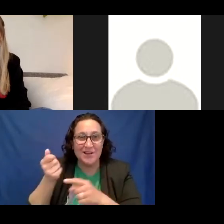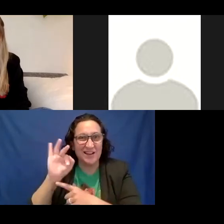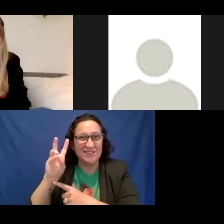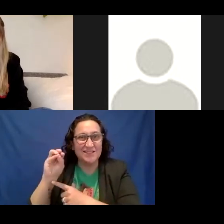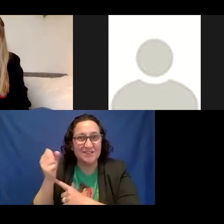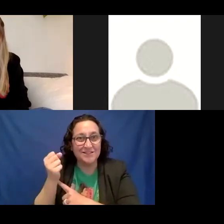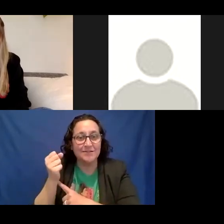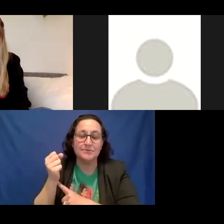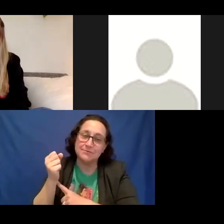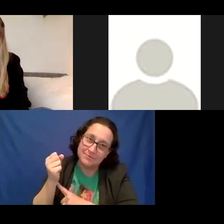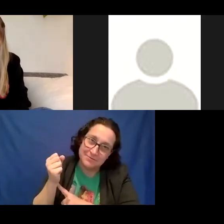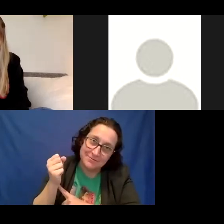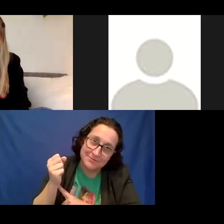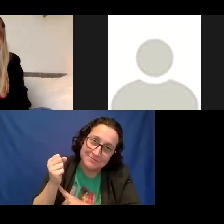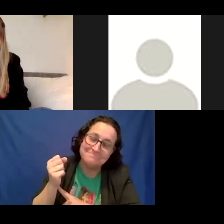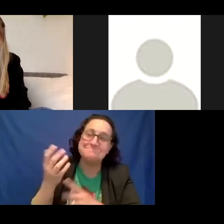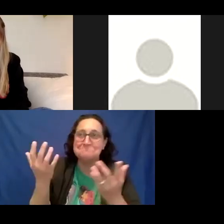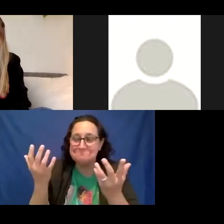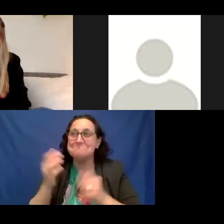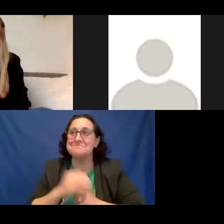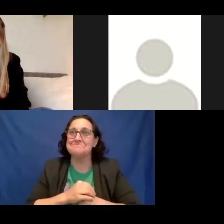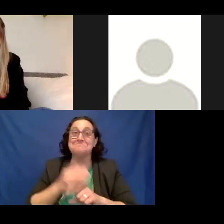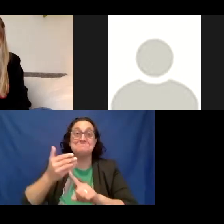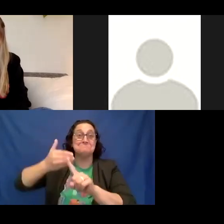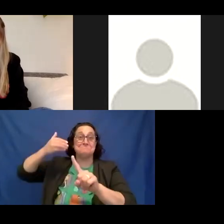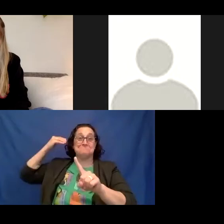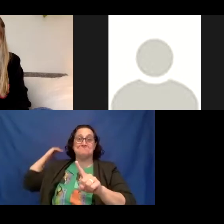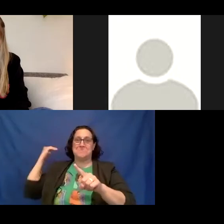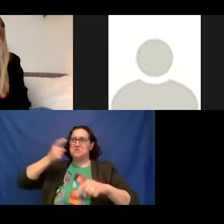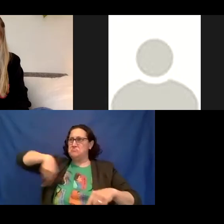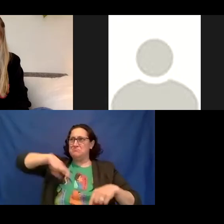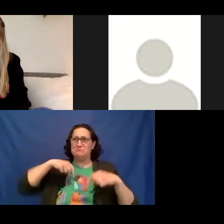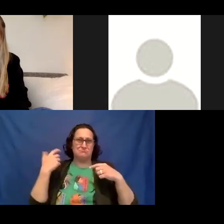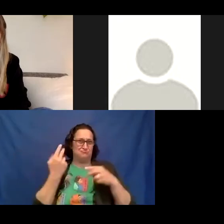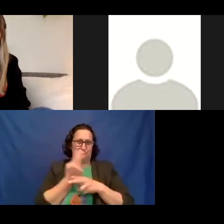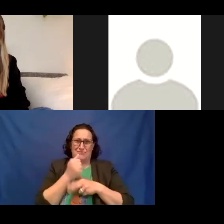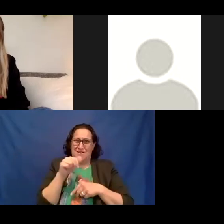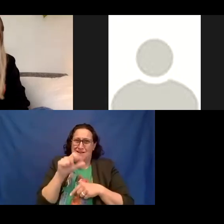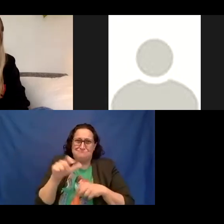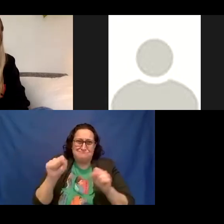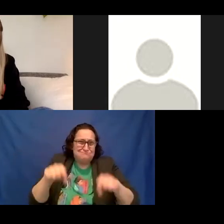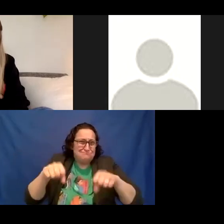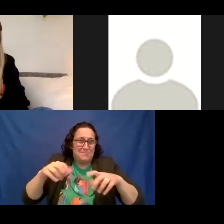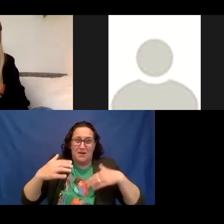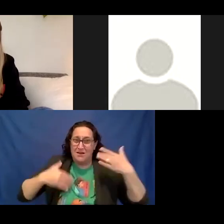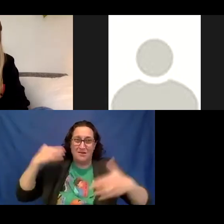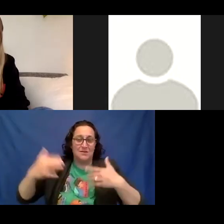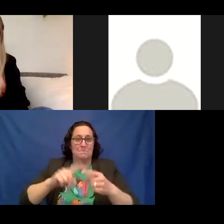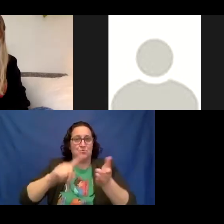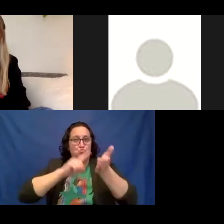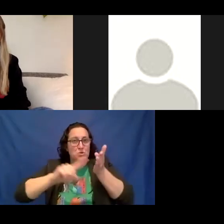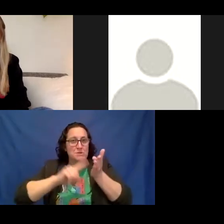and he was the one to really discover that ASL is its own unique language in 1960s-- that's